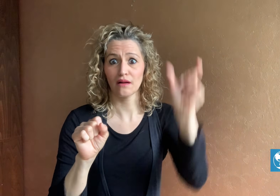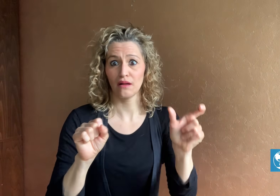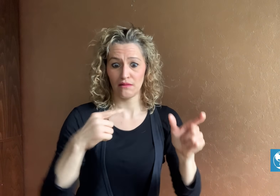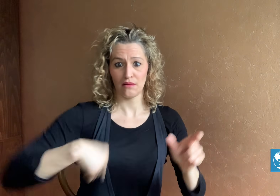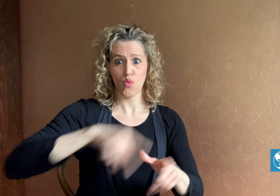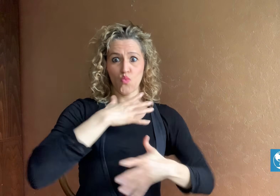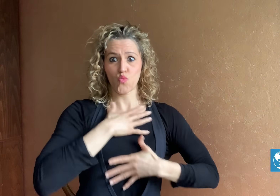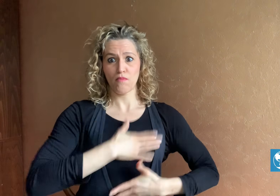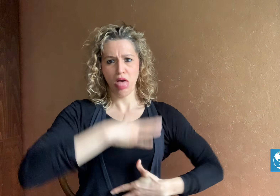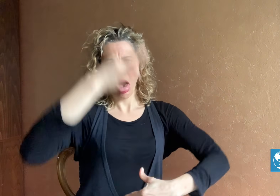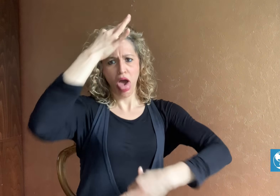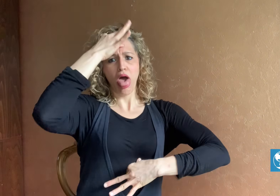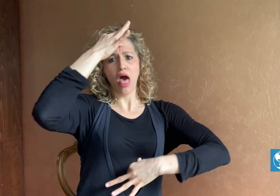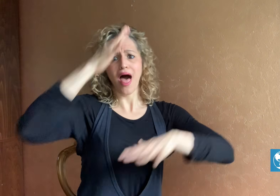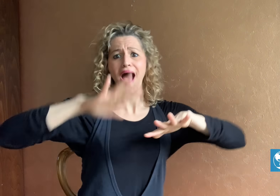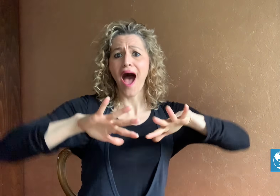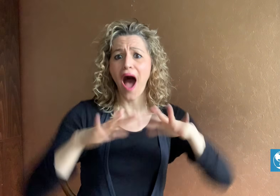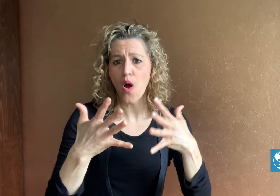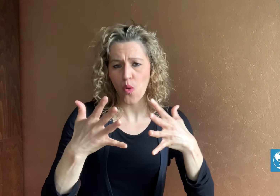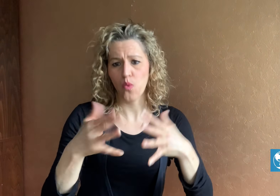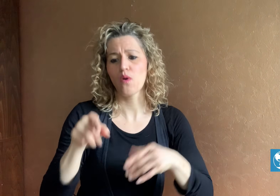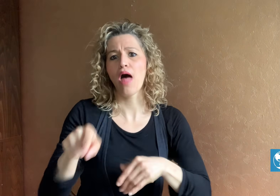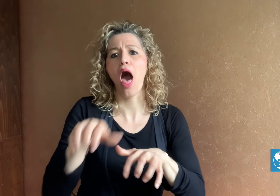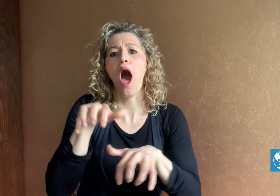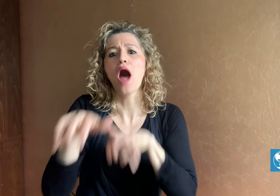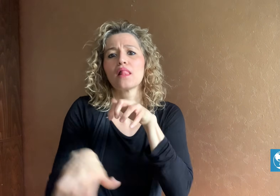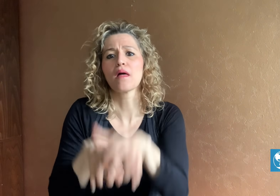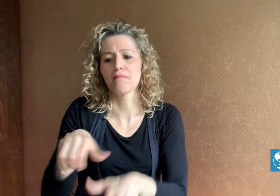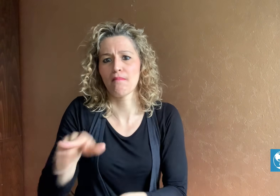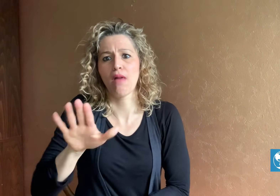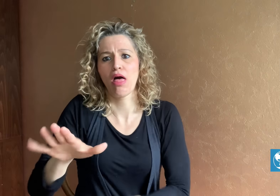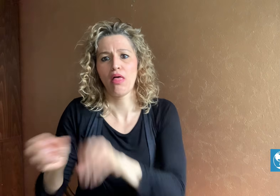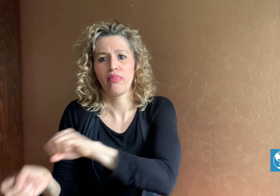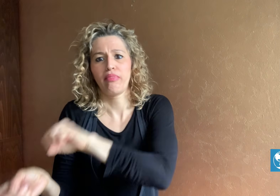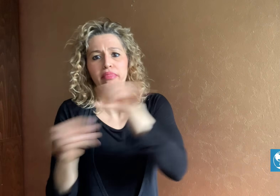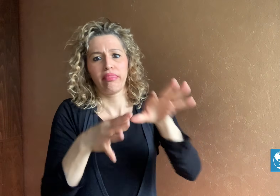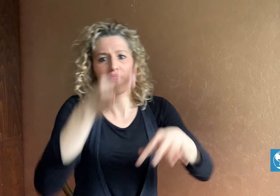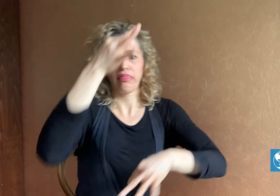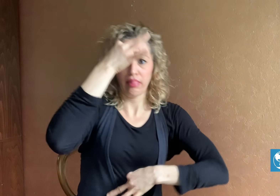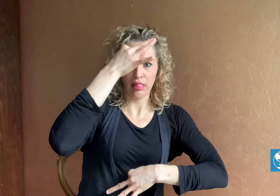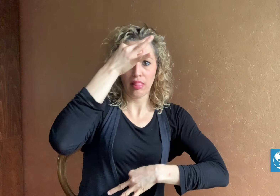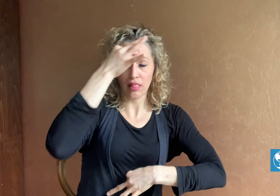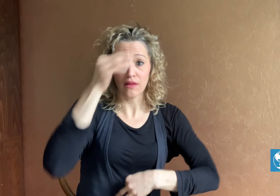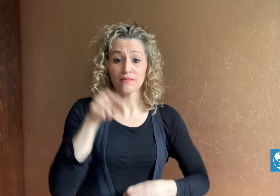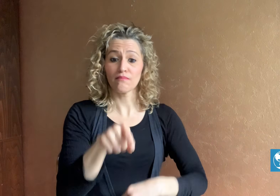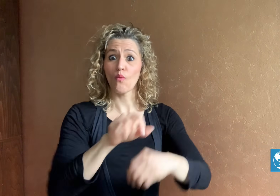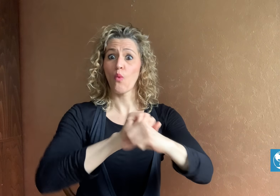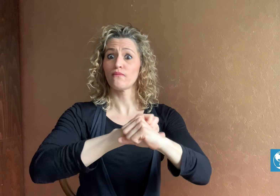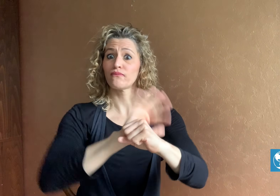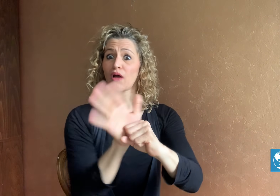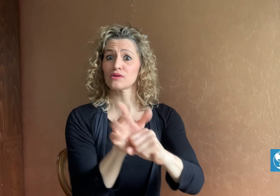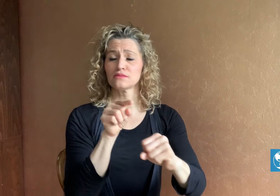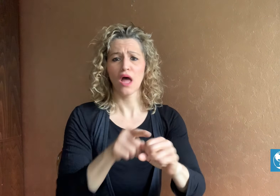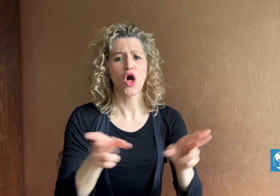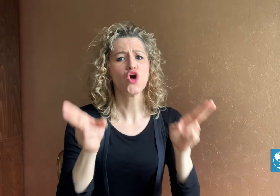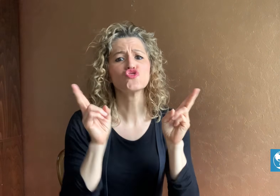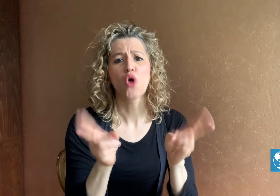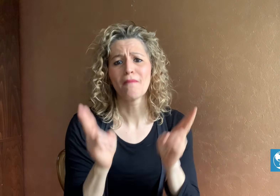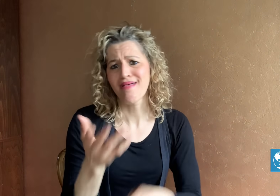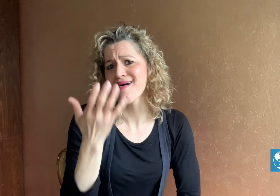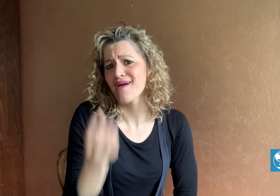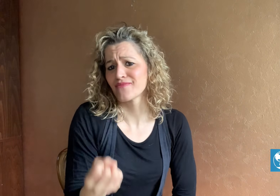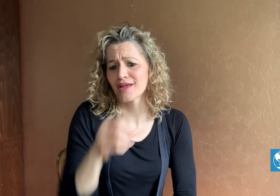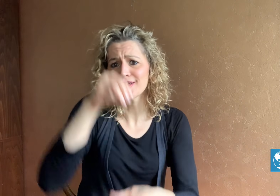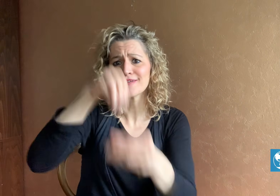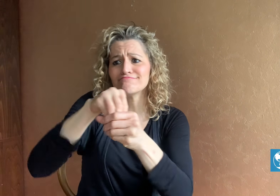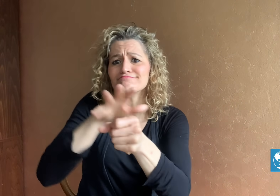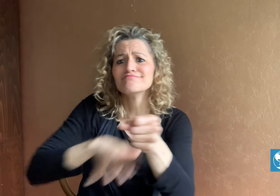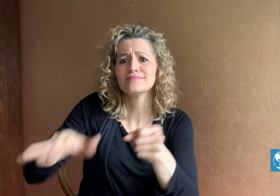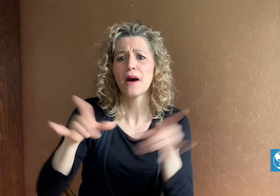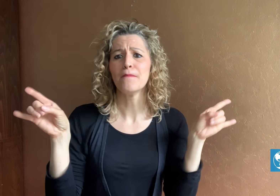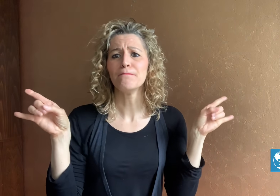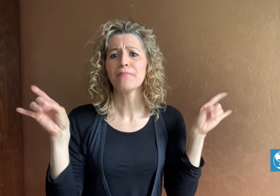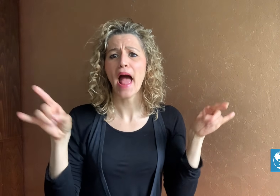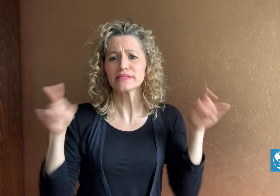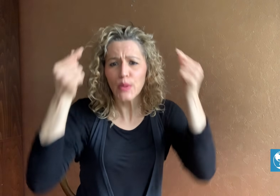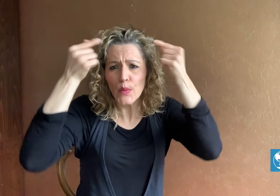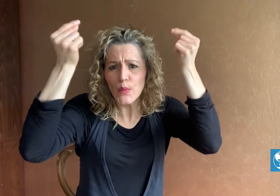Coronavirus is common in bat species and can be transmitted